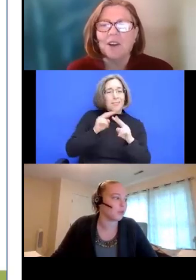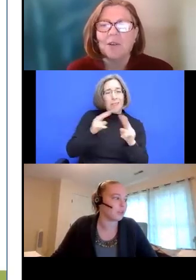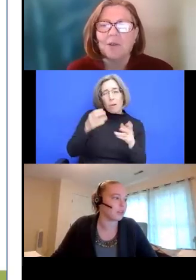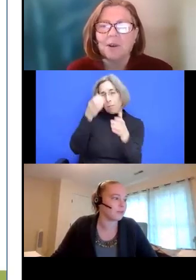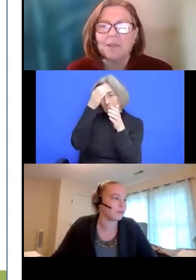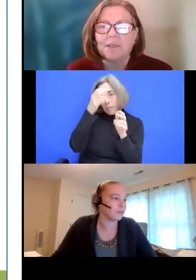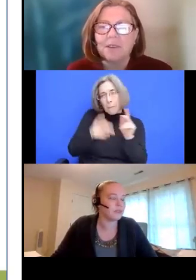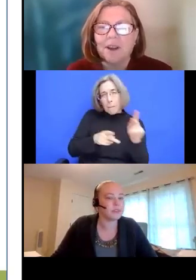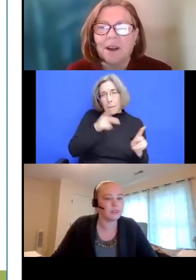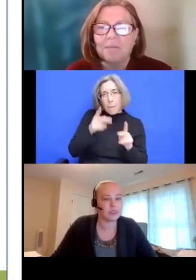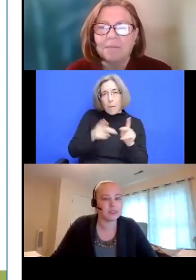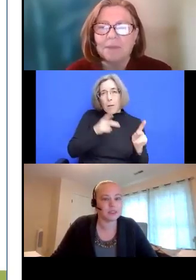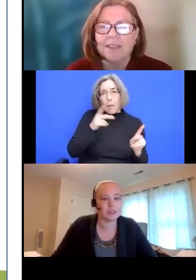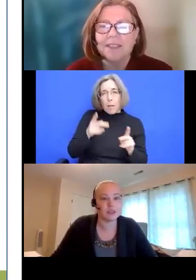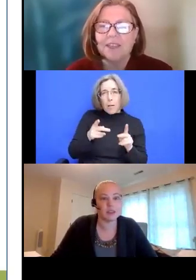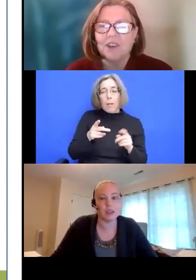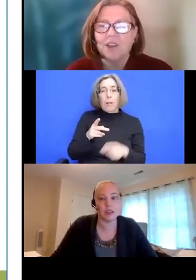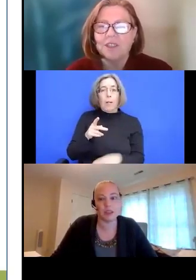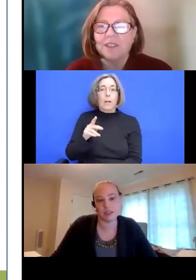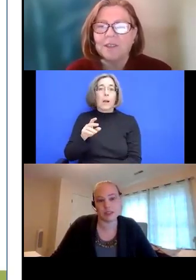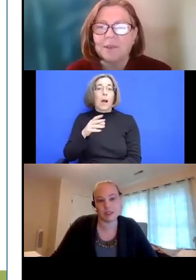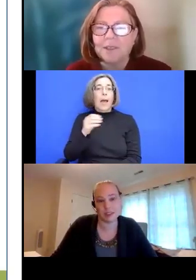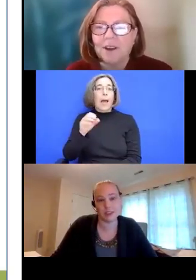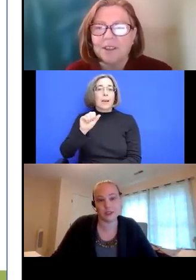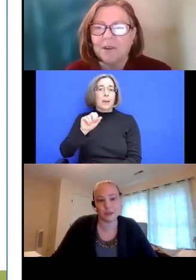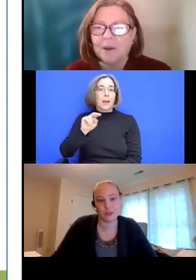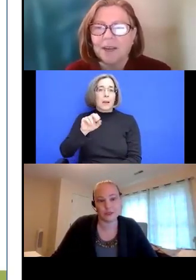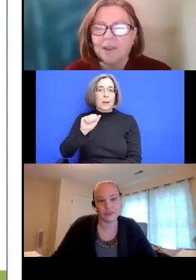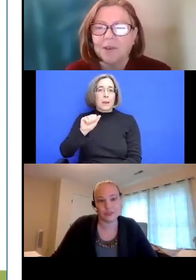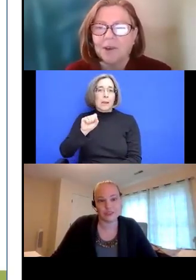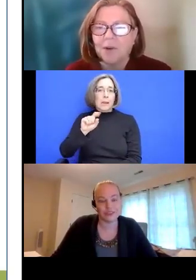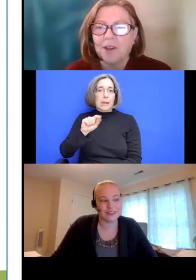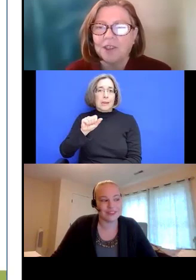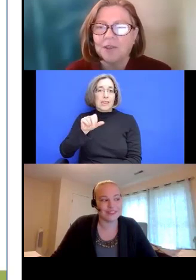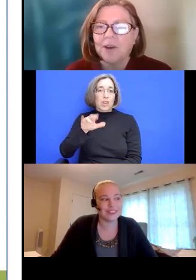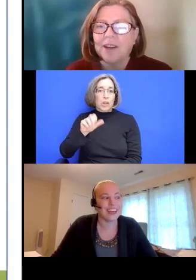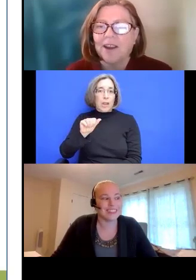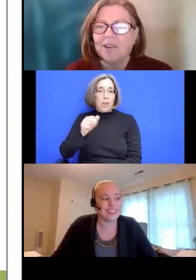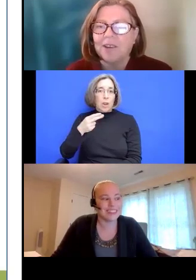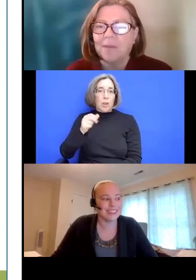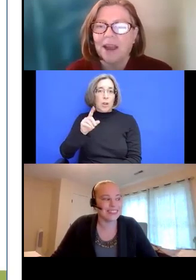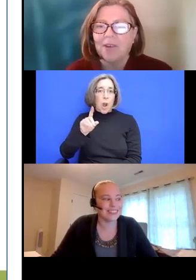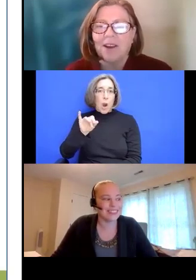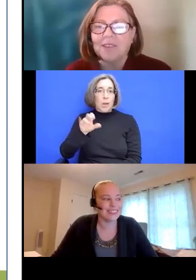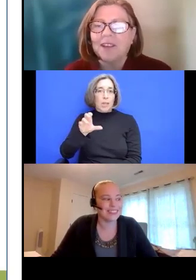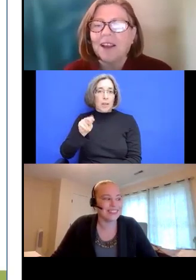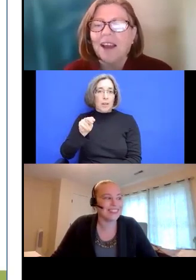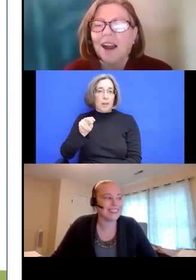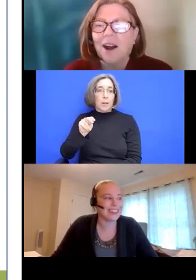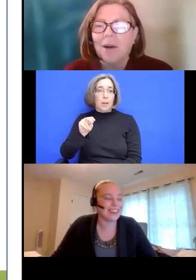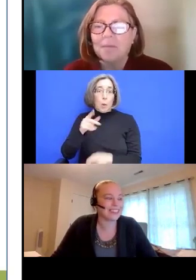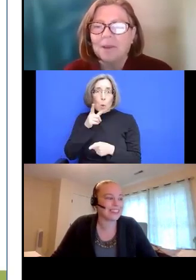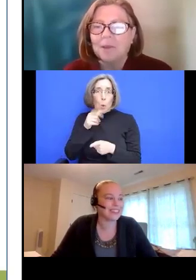Scarlett Gibb: And our cohort, Anastasiya Hardison, who is also answering your questions right now in the background. Jade Blevins: Exactly.